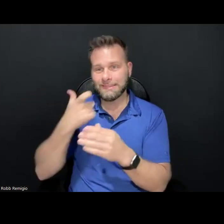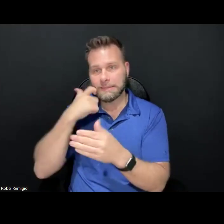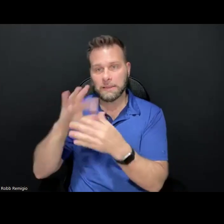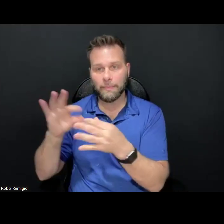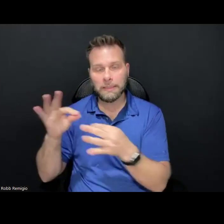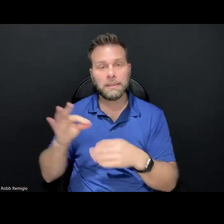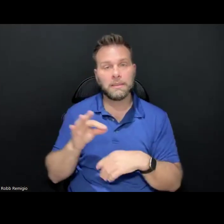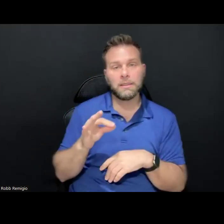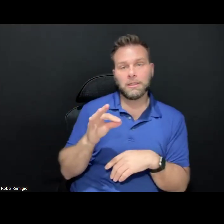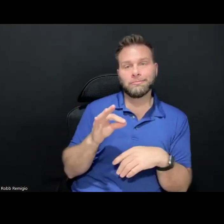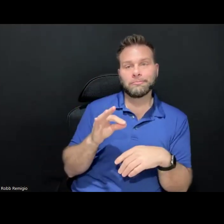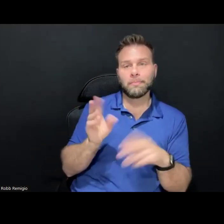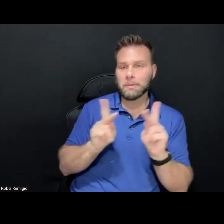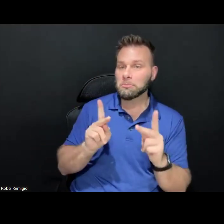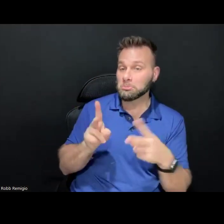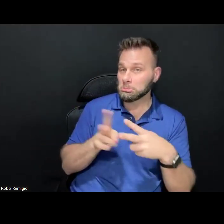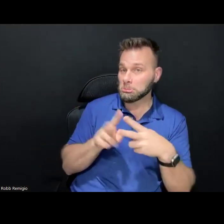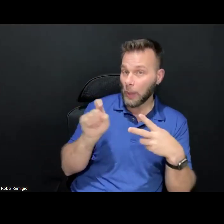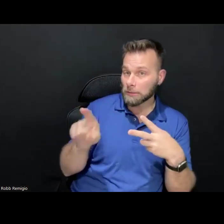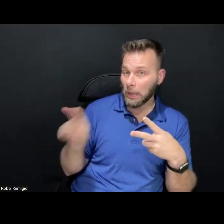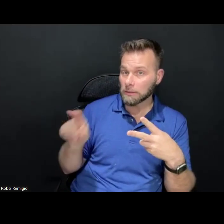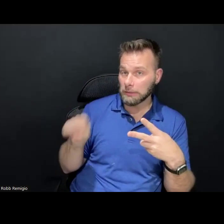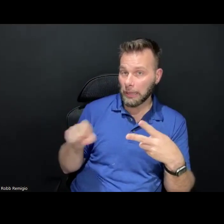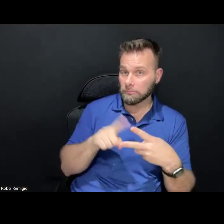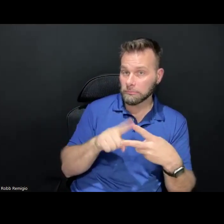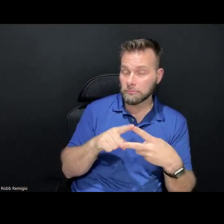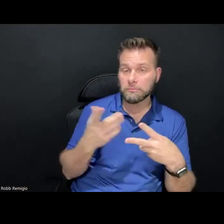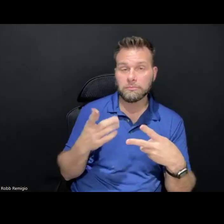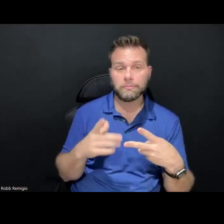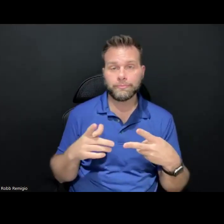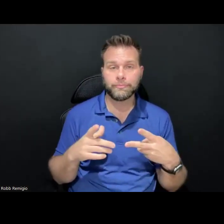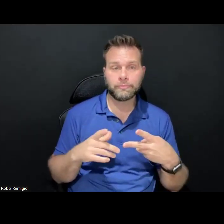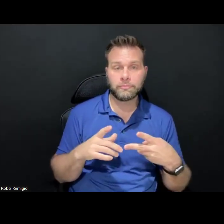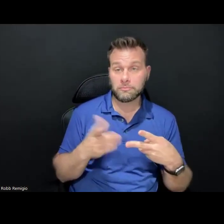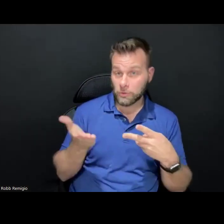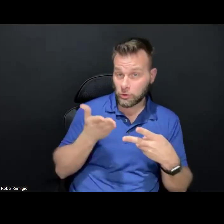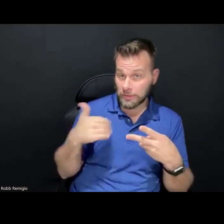You are taking people at their You're allowed to ask just the The first one is, uhm, is this